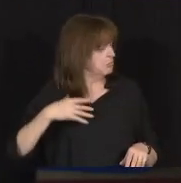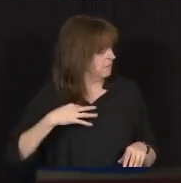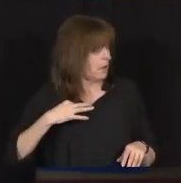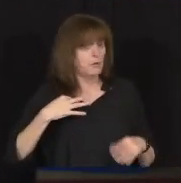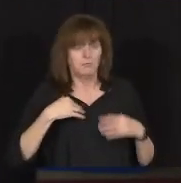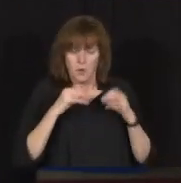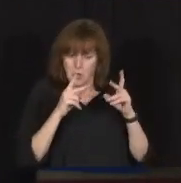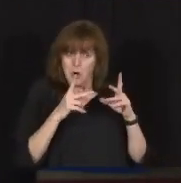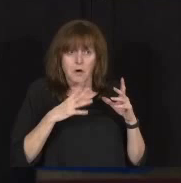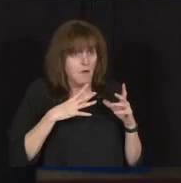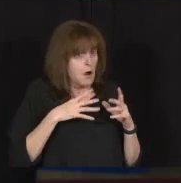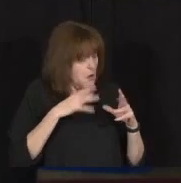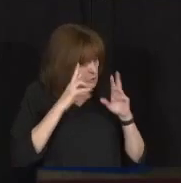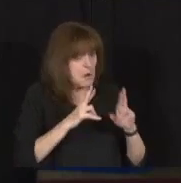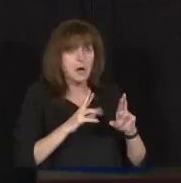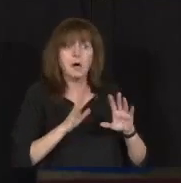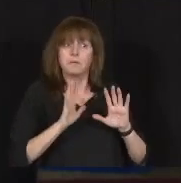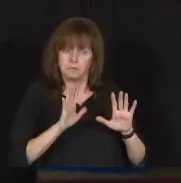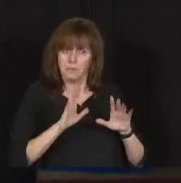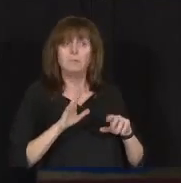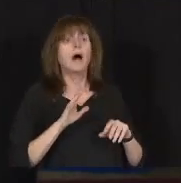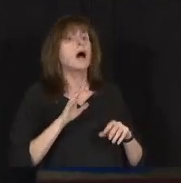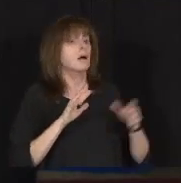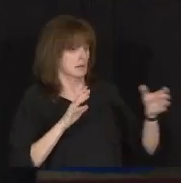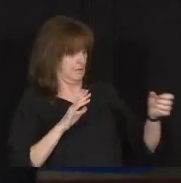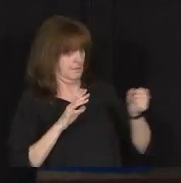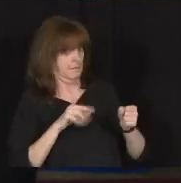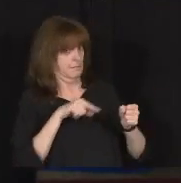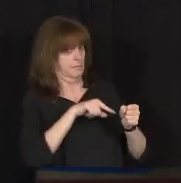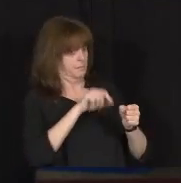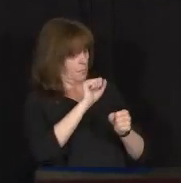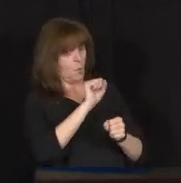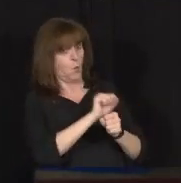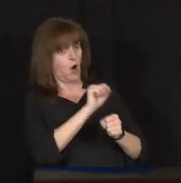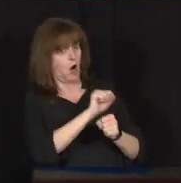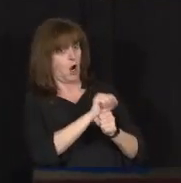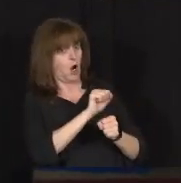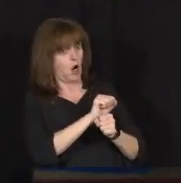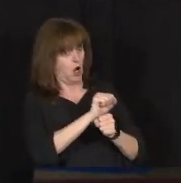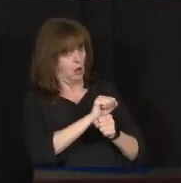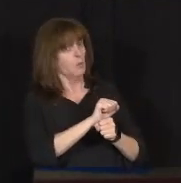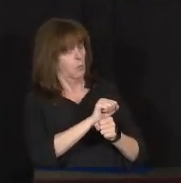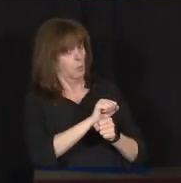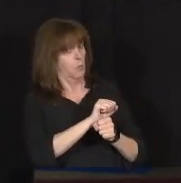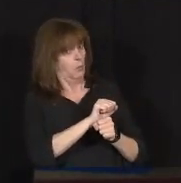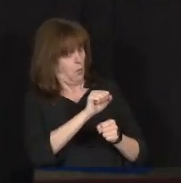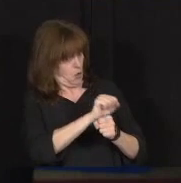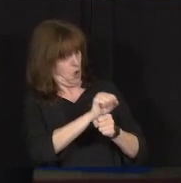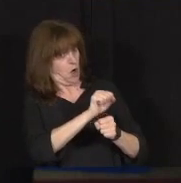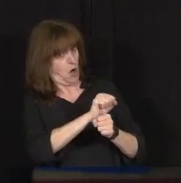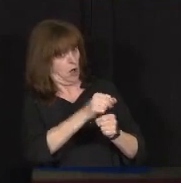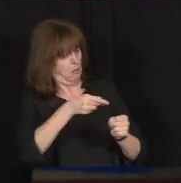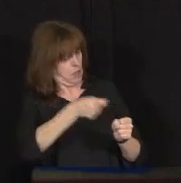are expecting to be paid as they should be for doing this kind of work. For t rained professionals in other